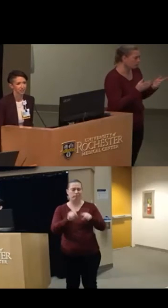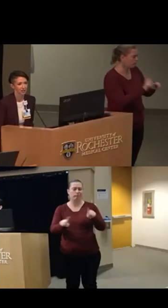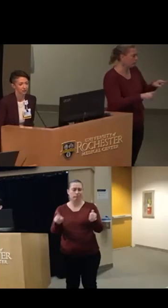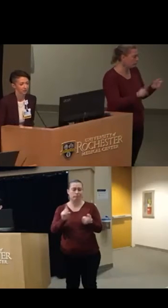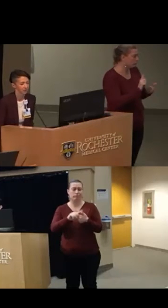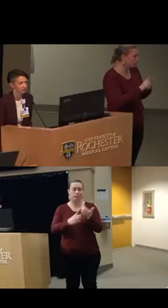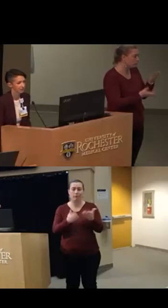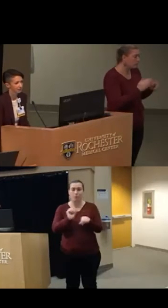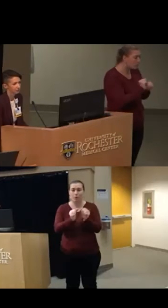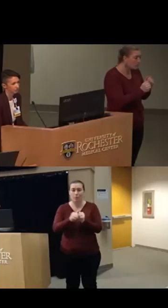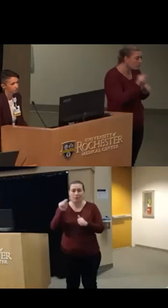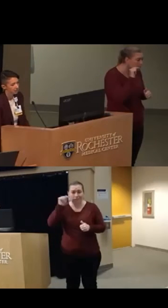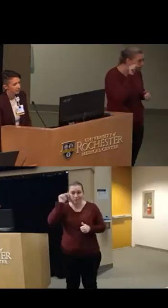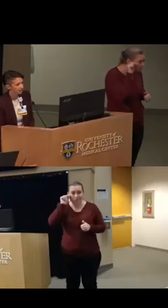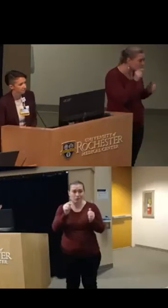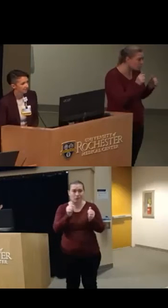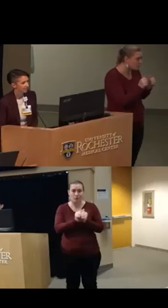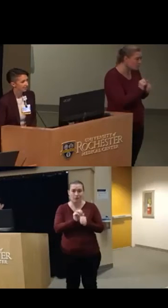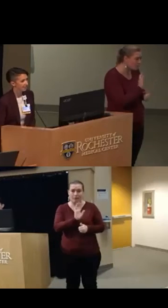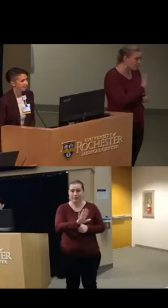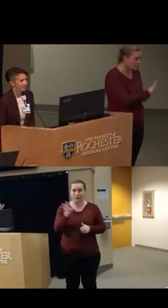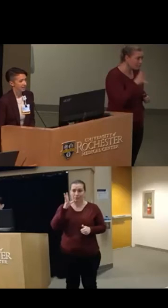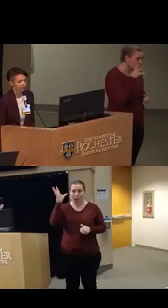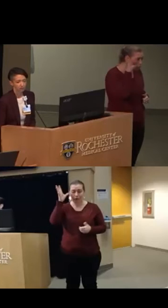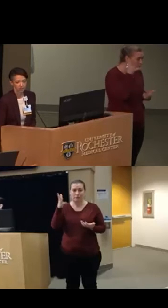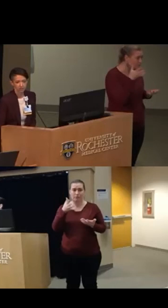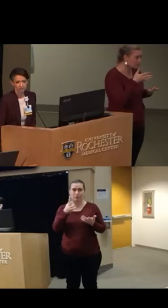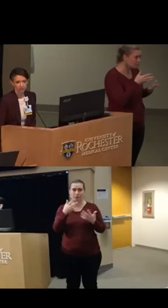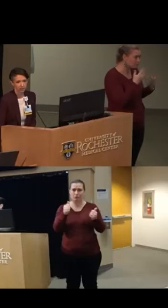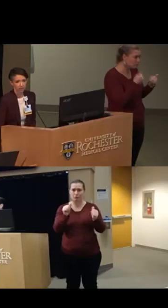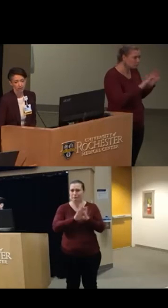develop some healthy routines for their screen time the next appointment might be meeting with